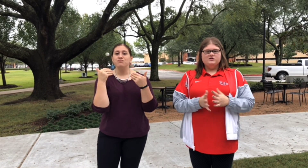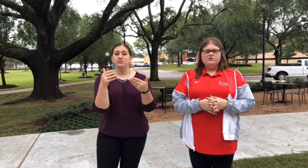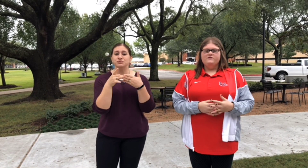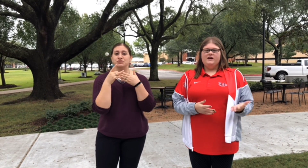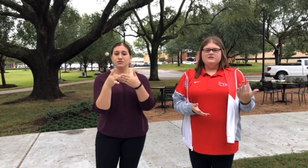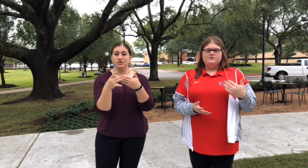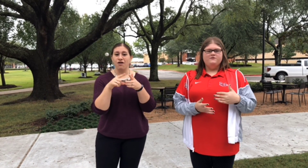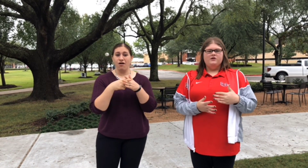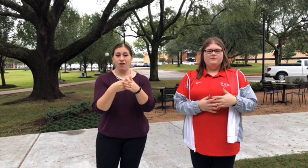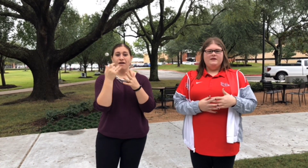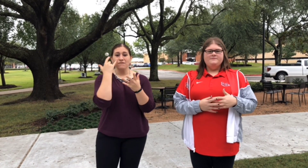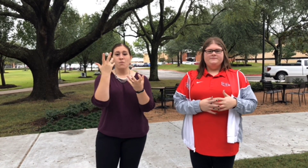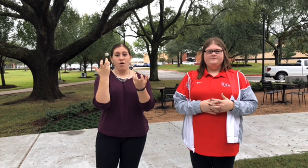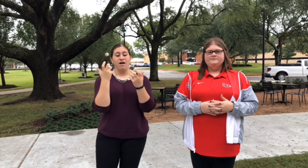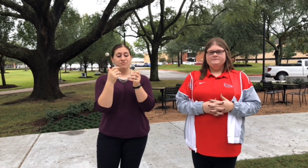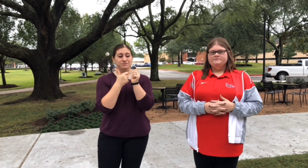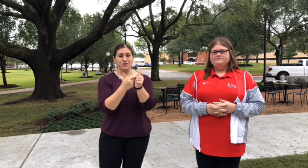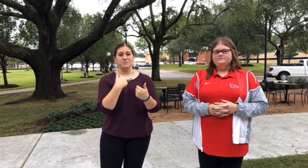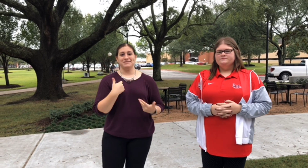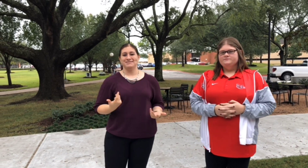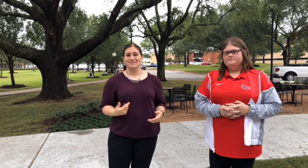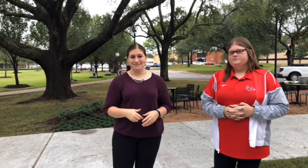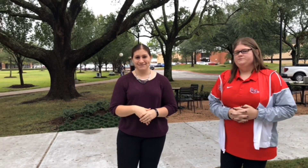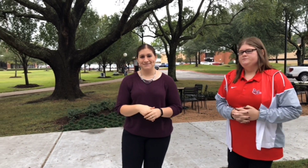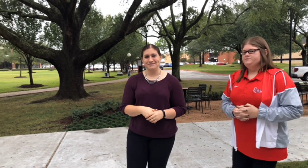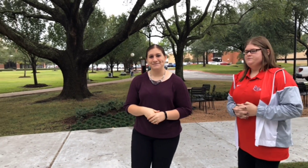so if you guys want to follow me...